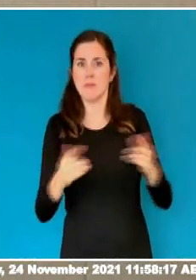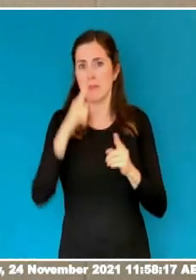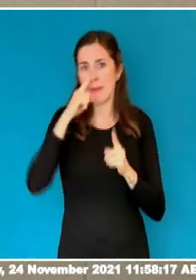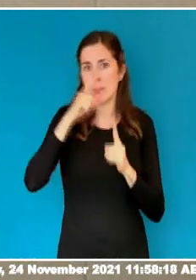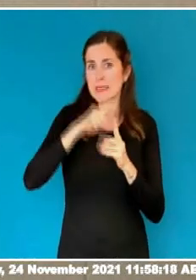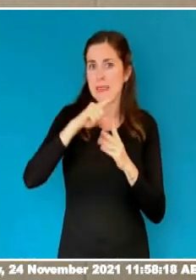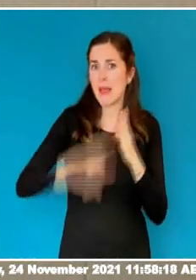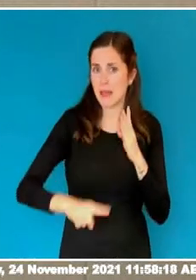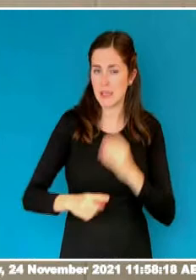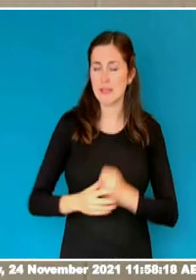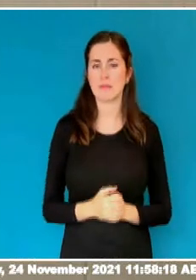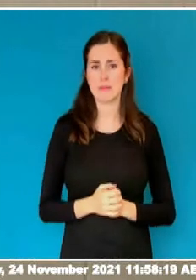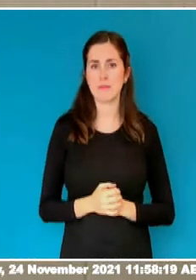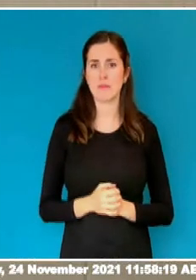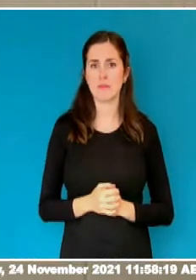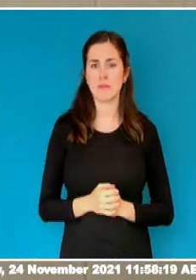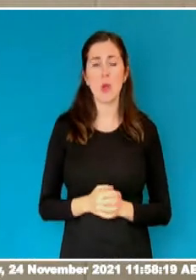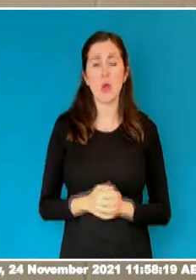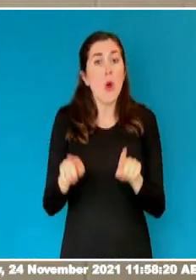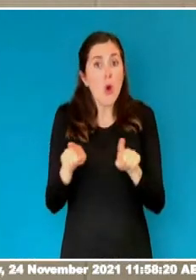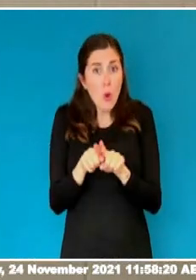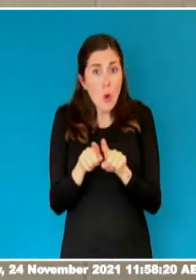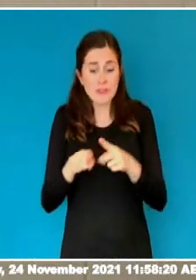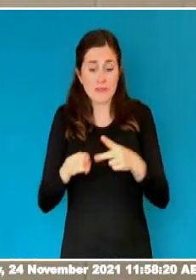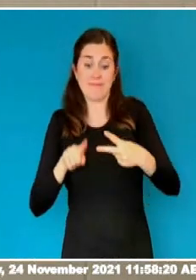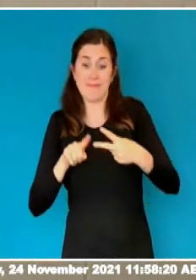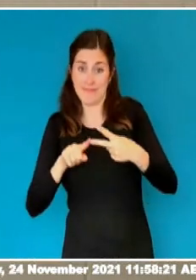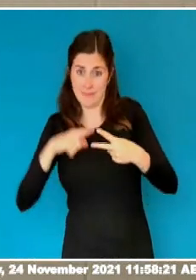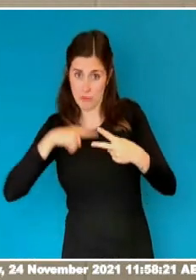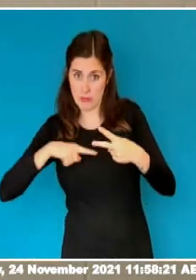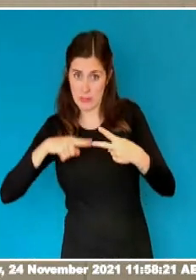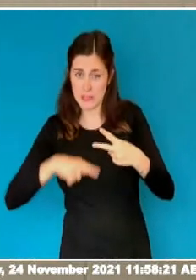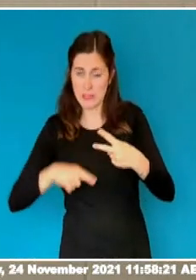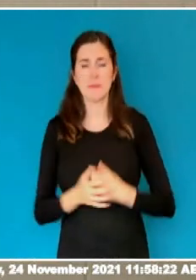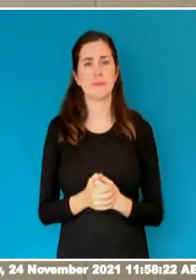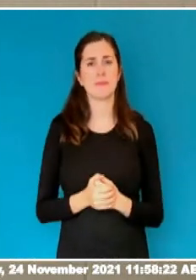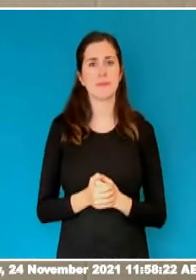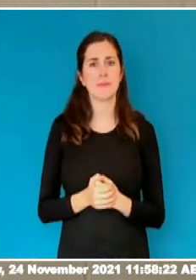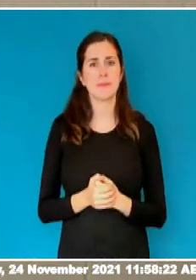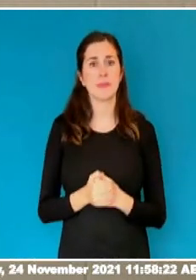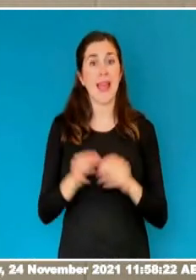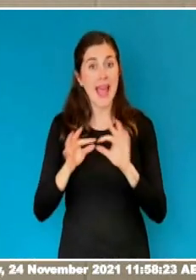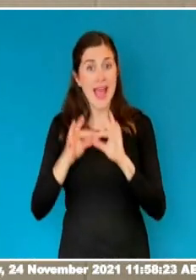I think also too I would also note that the agency and the employees and labour hire